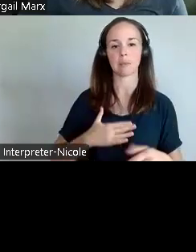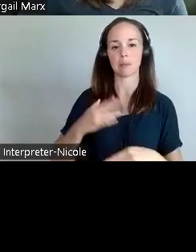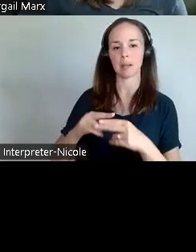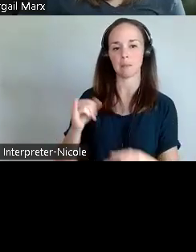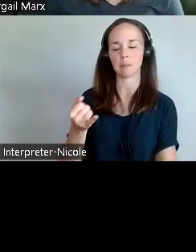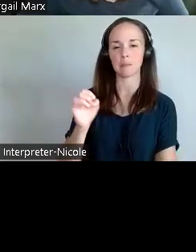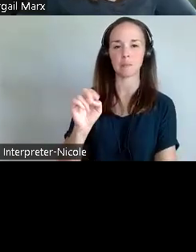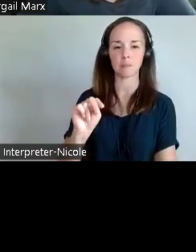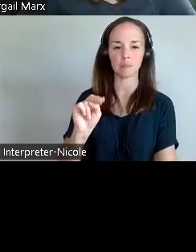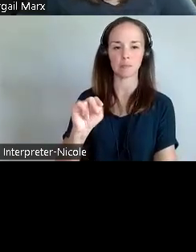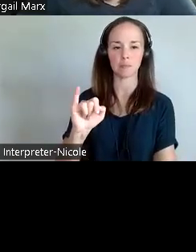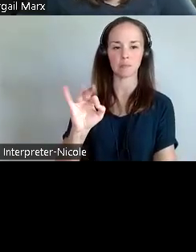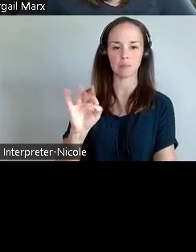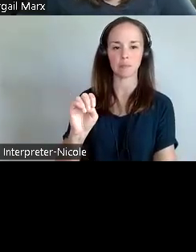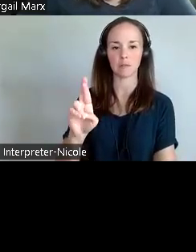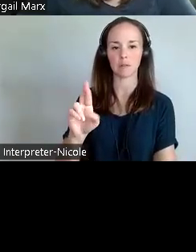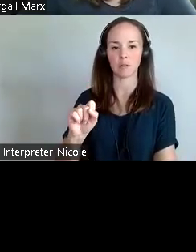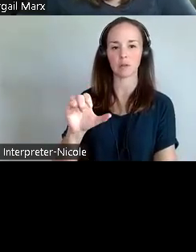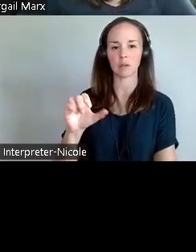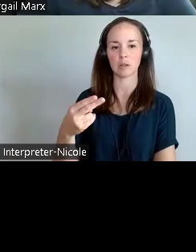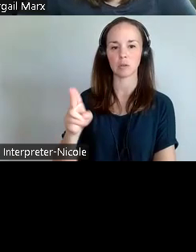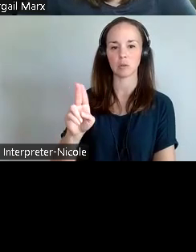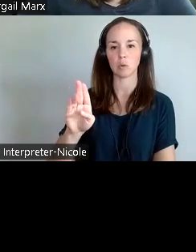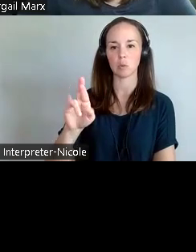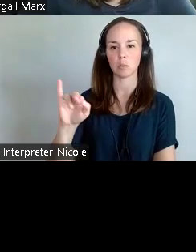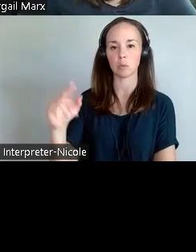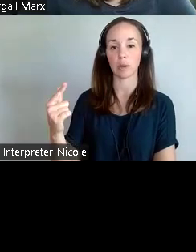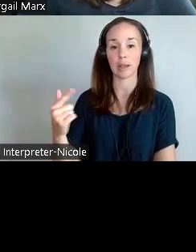I live in the Green Bay area so shout out to everybody in Green Bay.